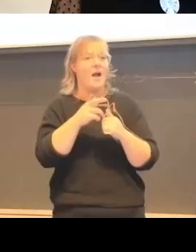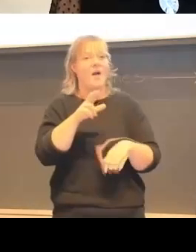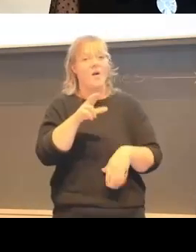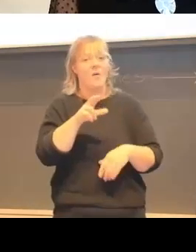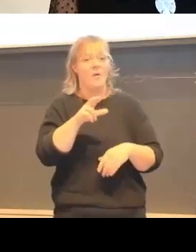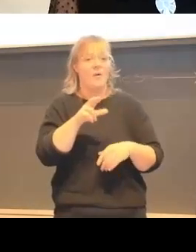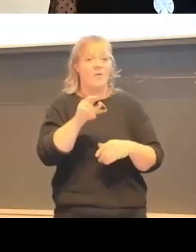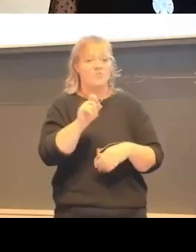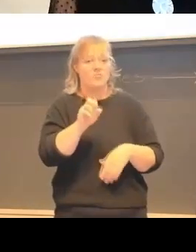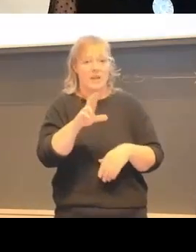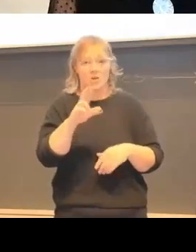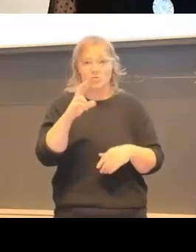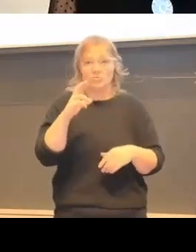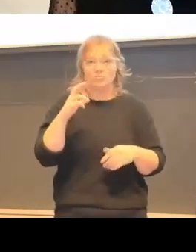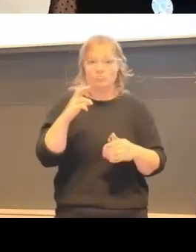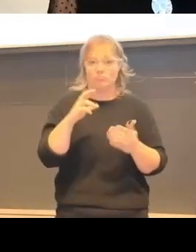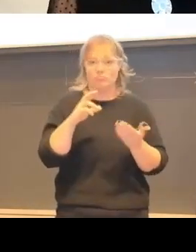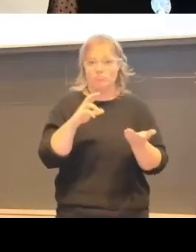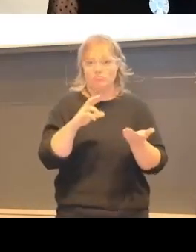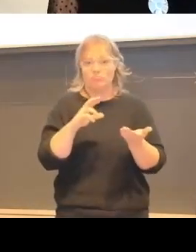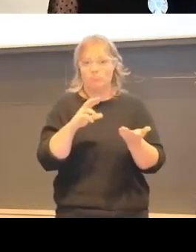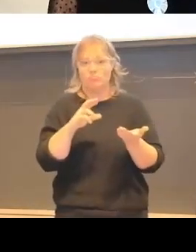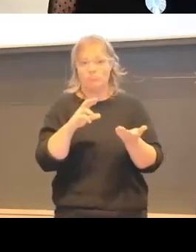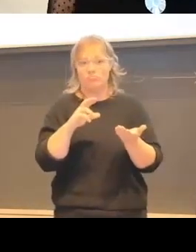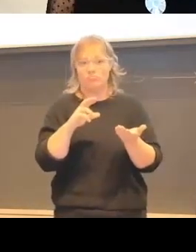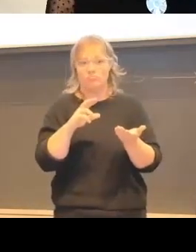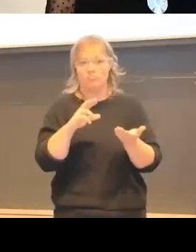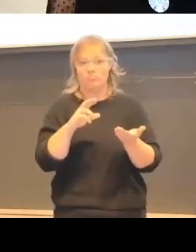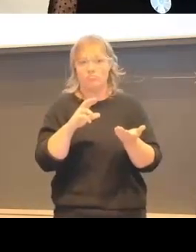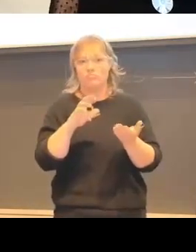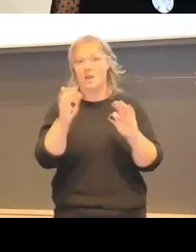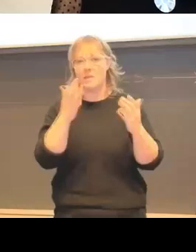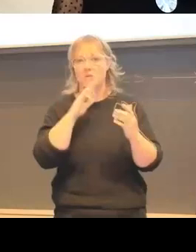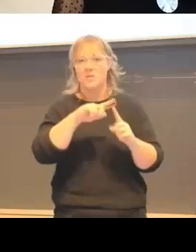to cycle first or second and time rounds A or B within that cycle each of the behaviors were